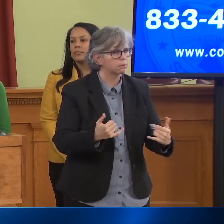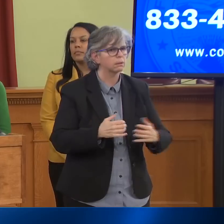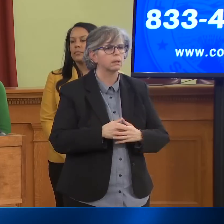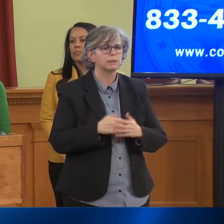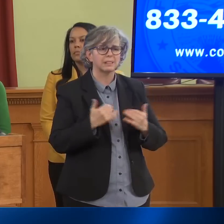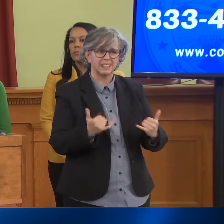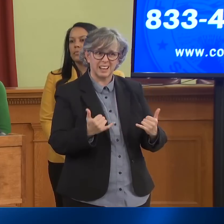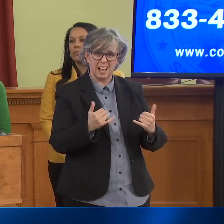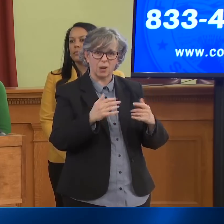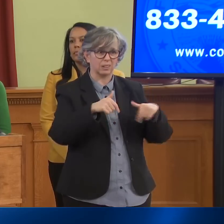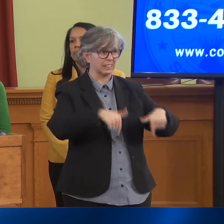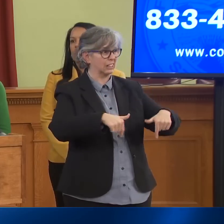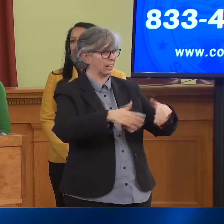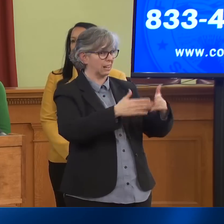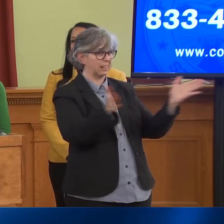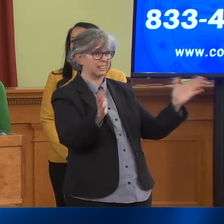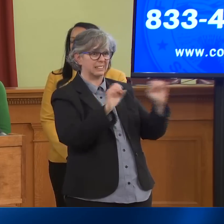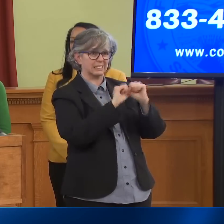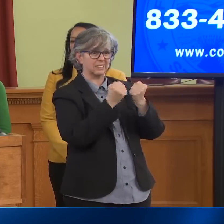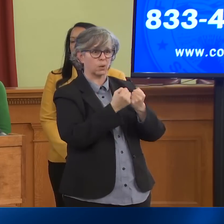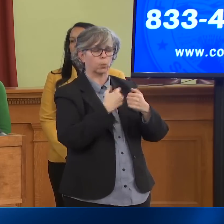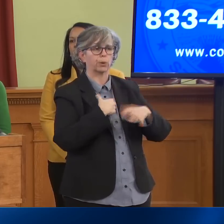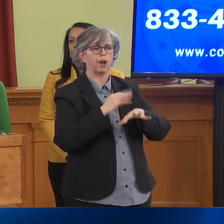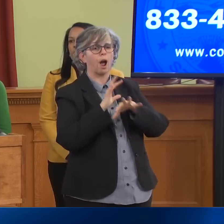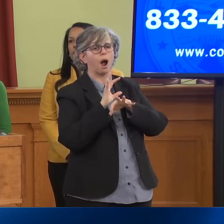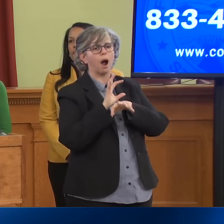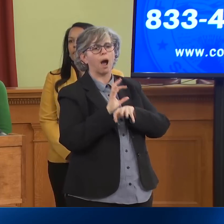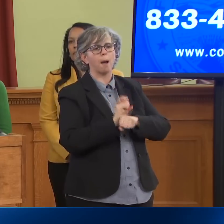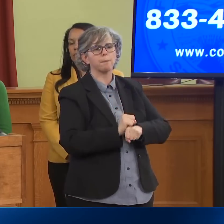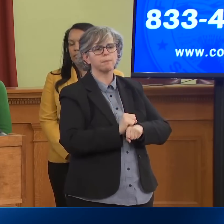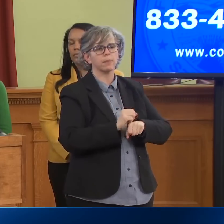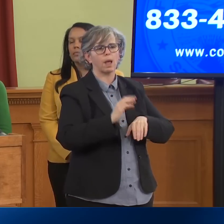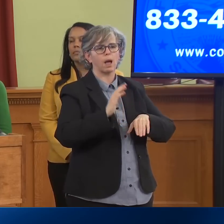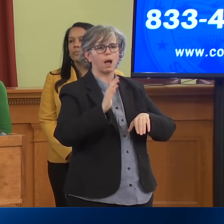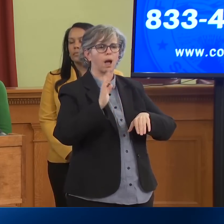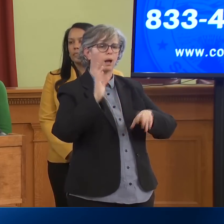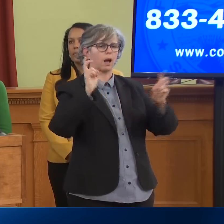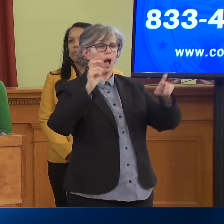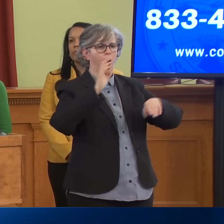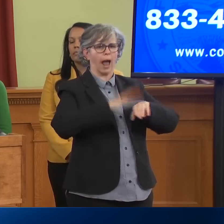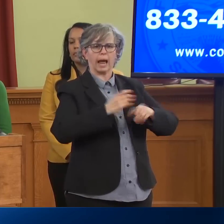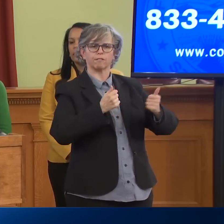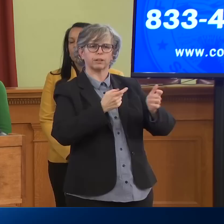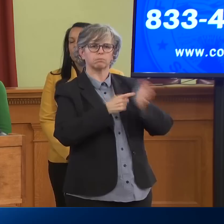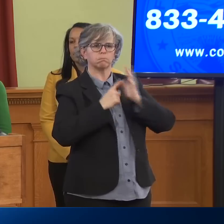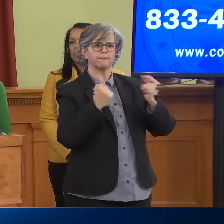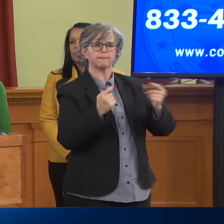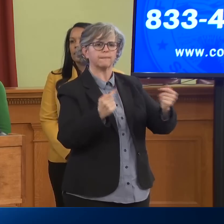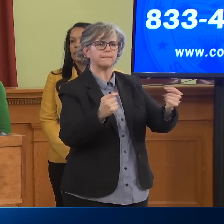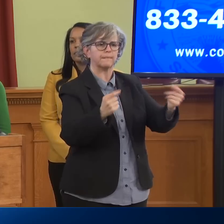SYSTEM, AND HOW WE MAKE SURE THAT SAFETY NET IS AVAILABLE FOR PEOPLE. IN OUR SOCIETY TODAY WE HAVE